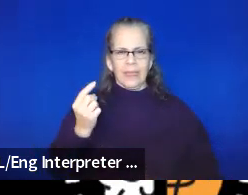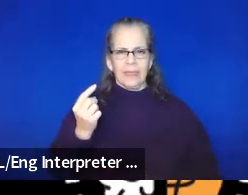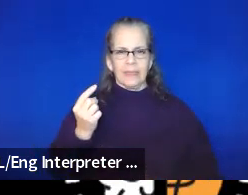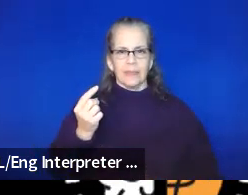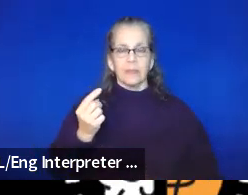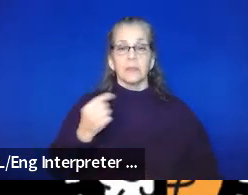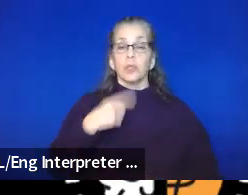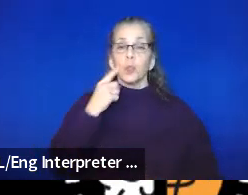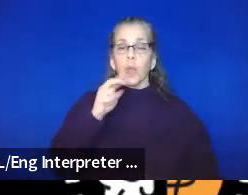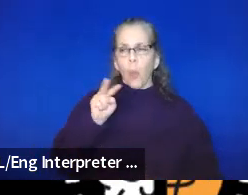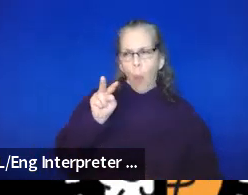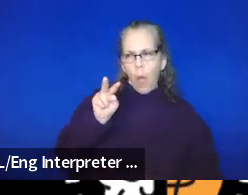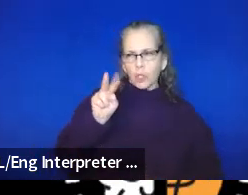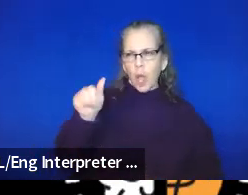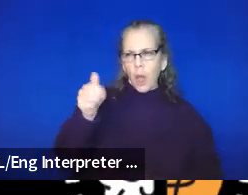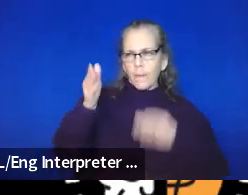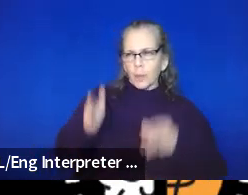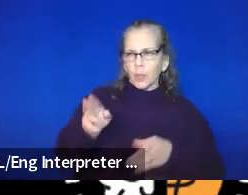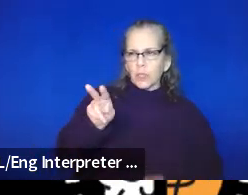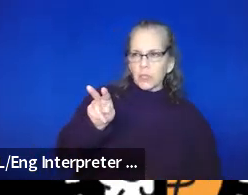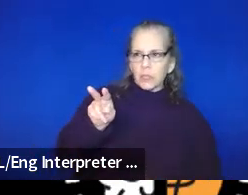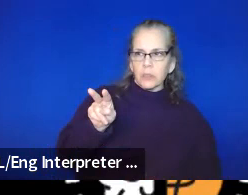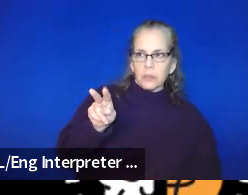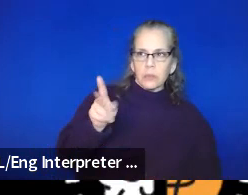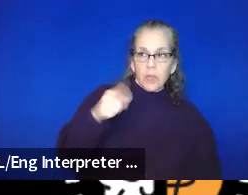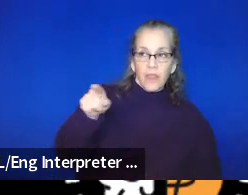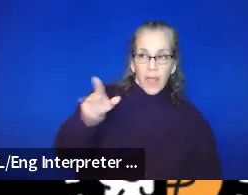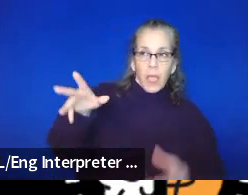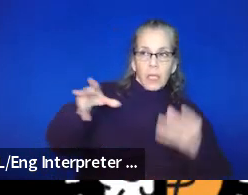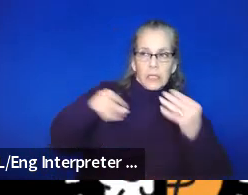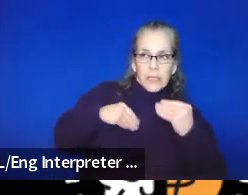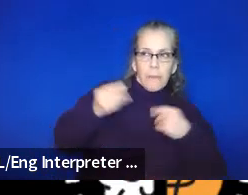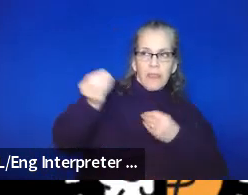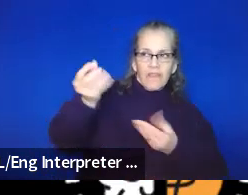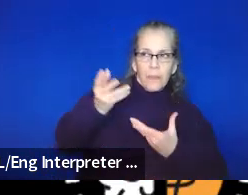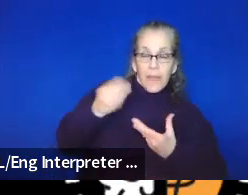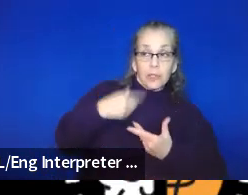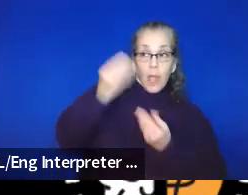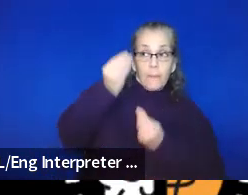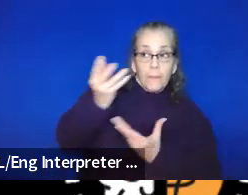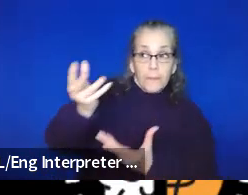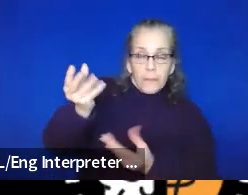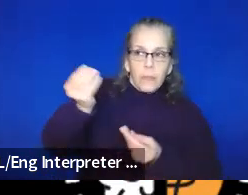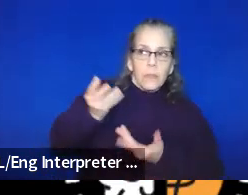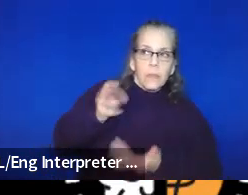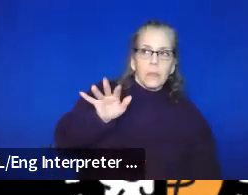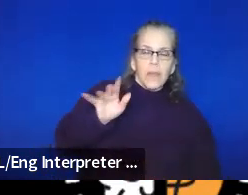person, see how they're taking this information in, and then tailor that as needed.